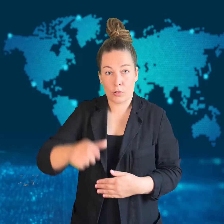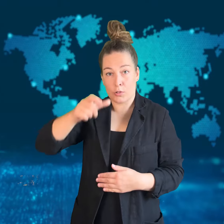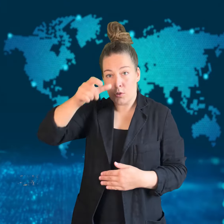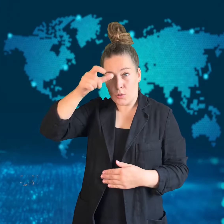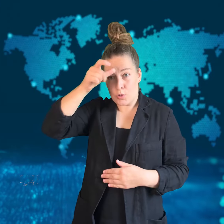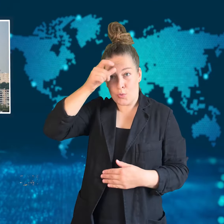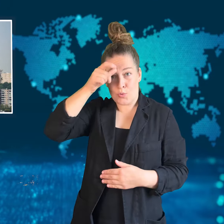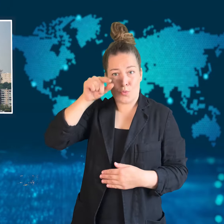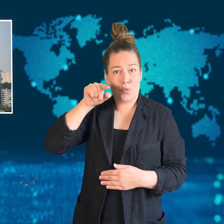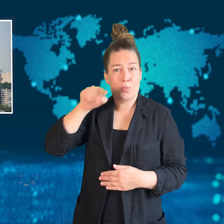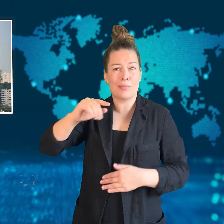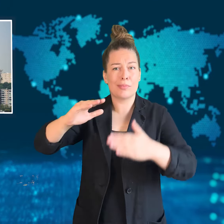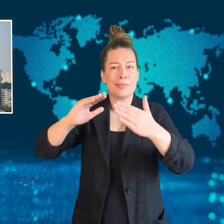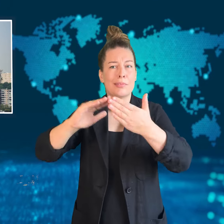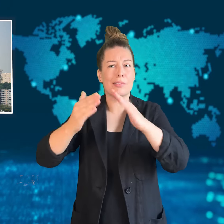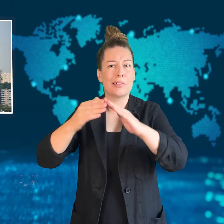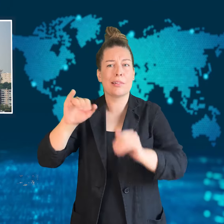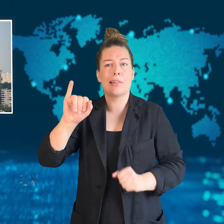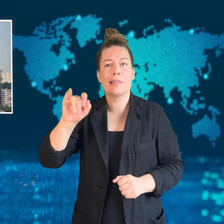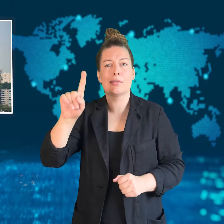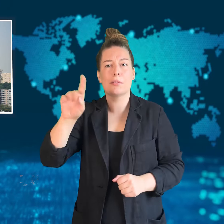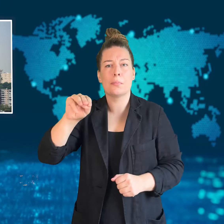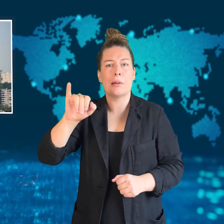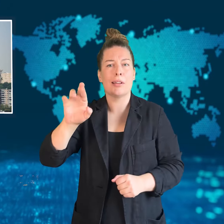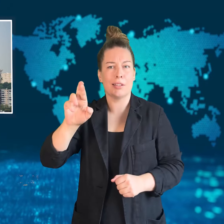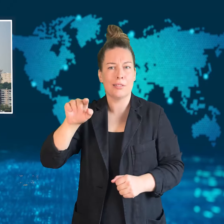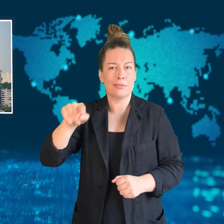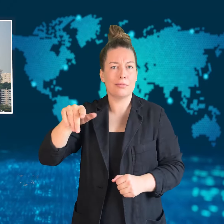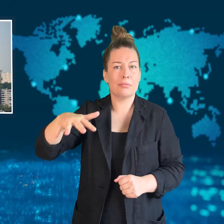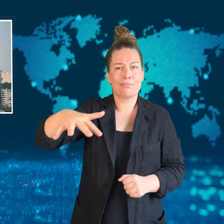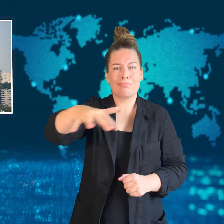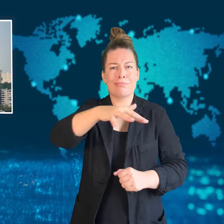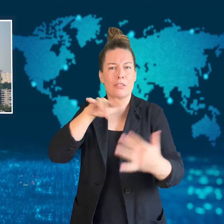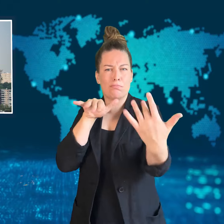[MONIKA]: Two United States Marines were attacked on